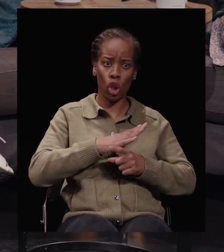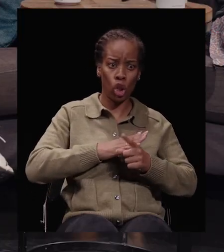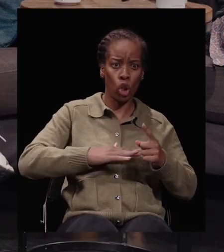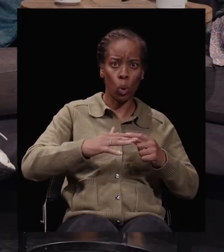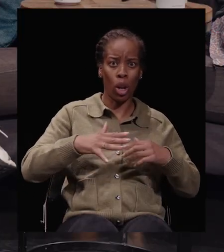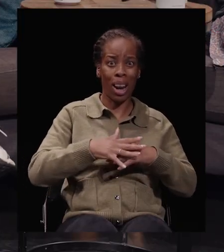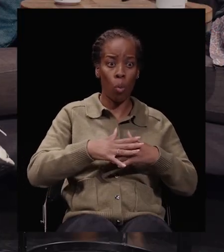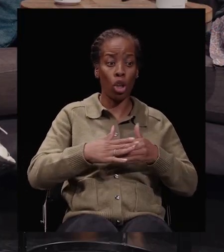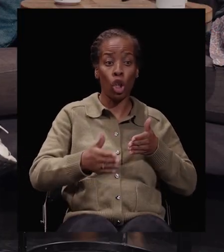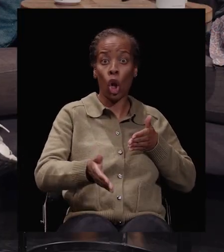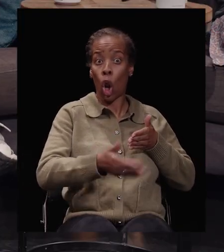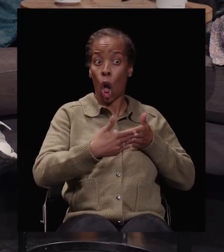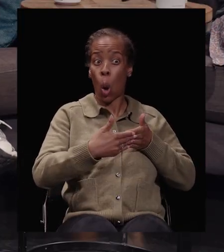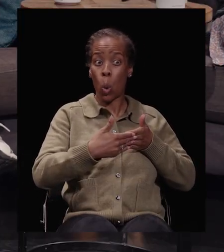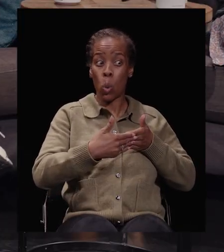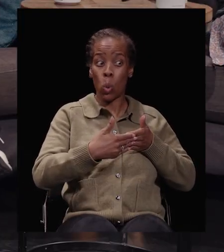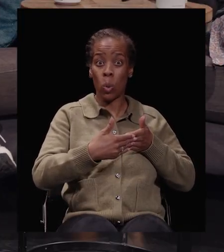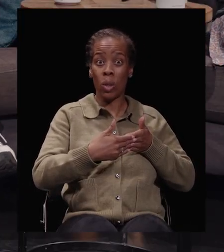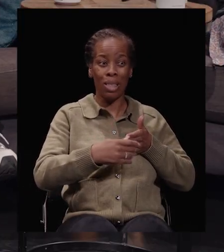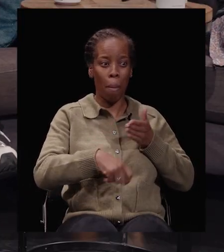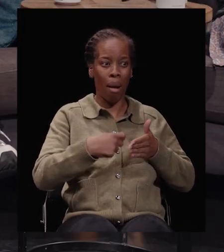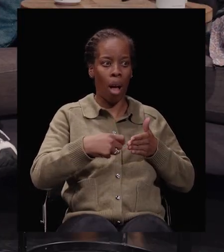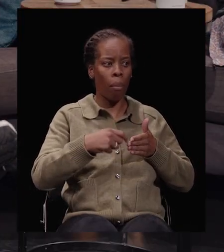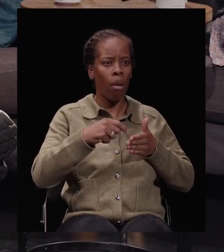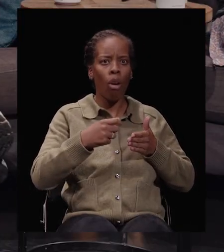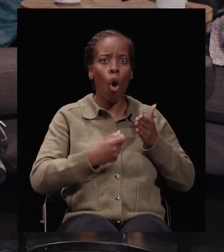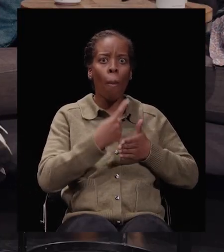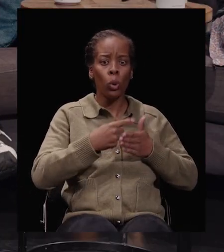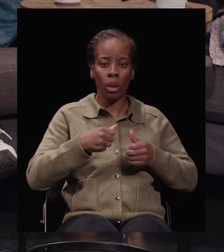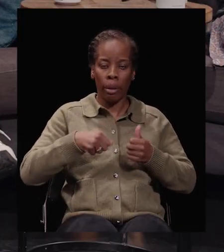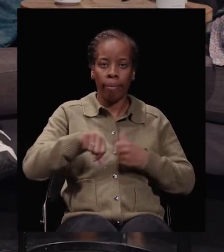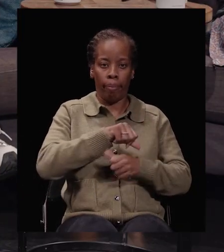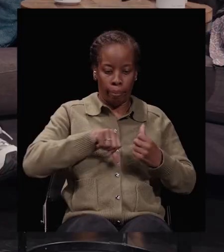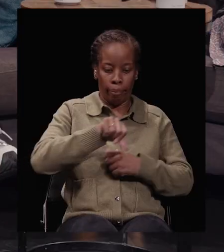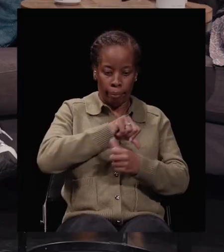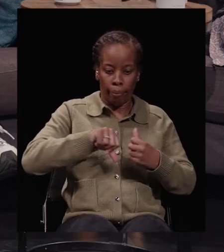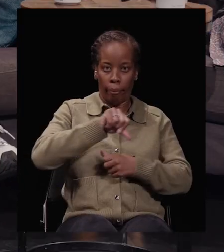But that means that the opportunities kind of syphon around the same kind of small friends of friends,